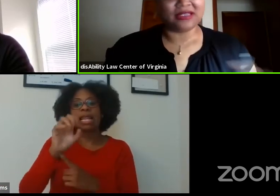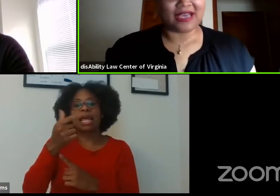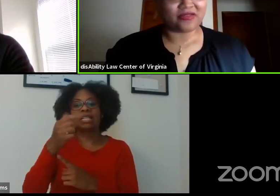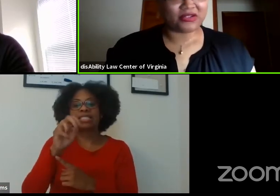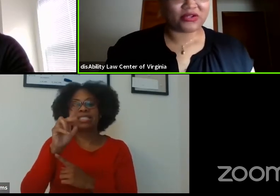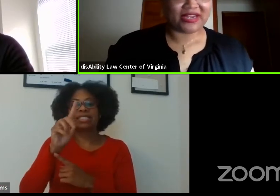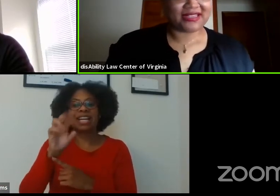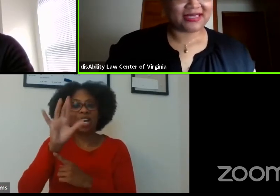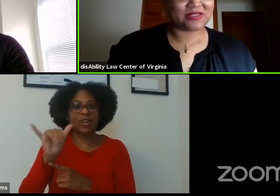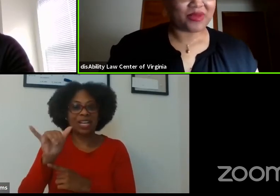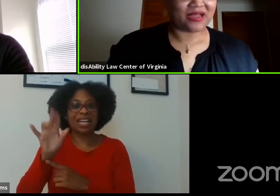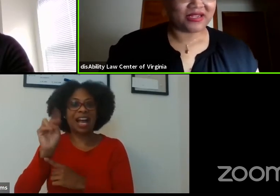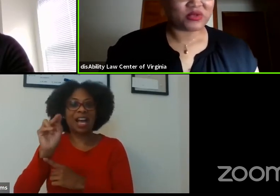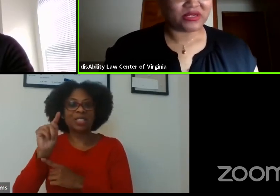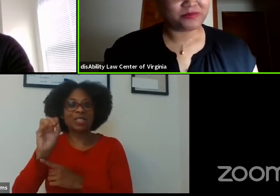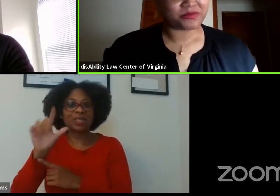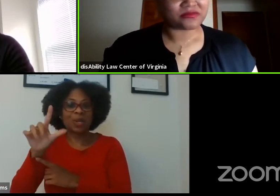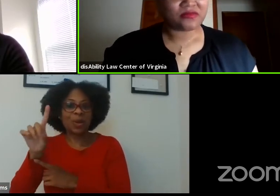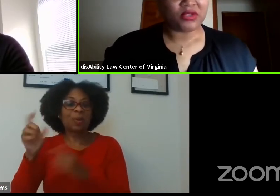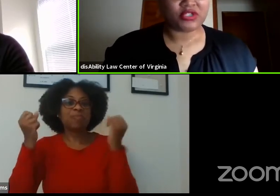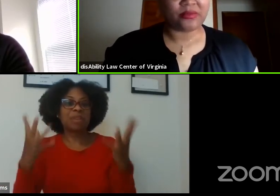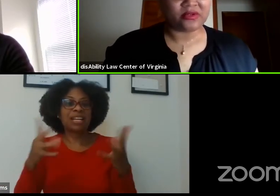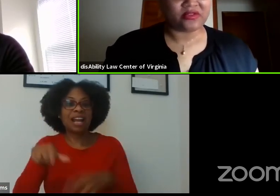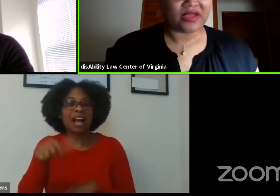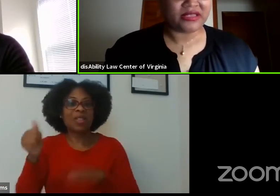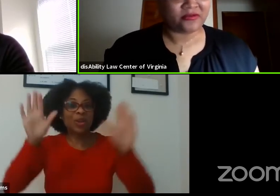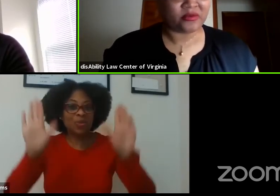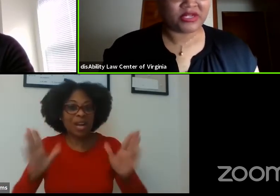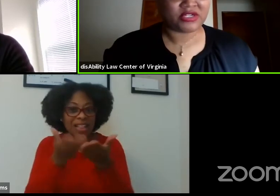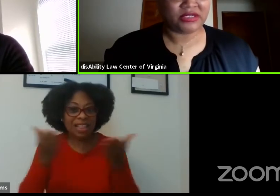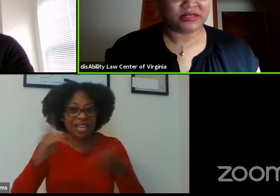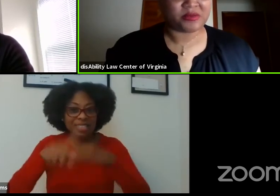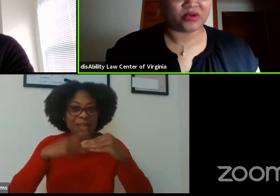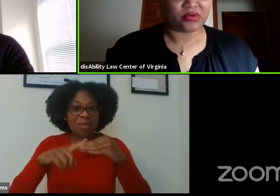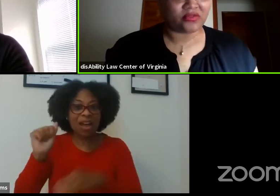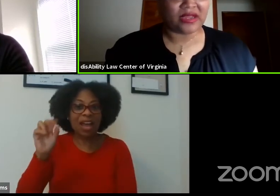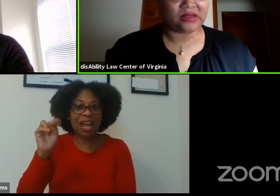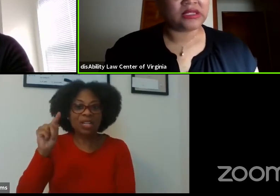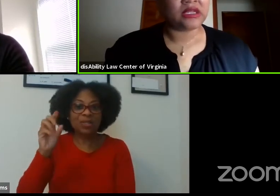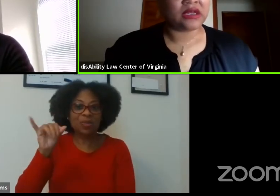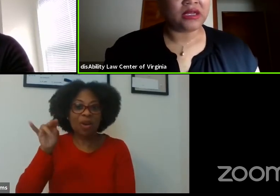There's a lot of other great things about Antoine. You should be able to find the information in the speaker profile